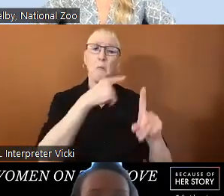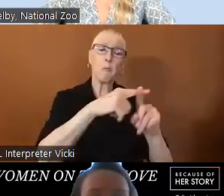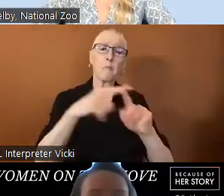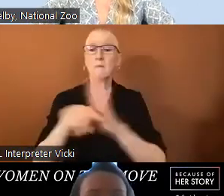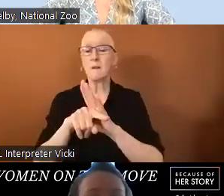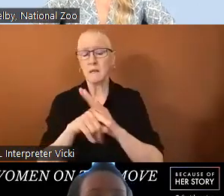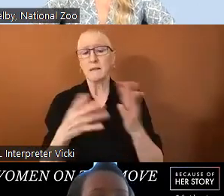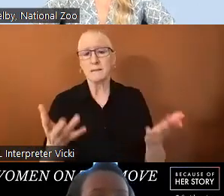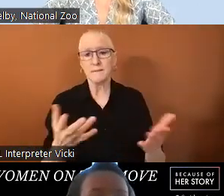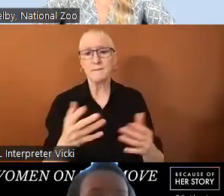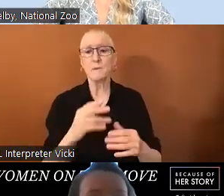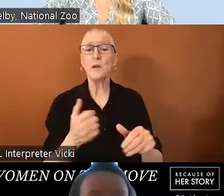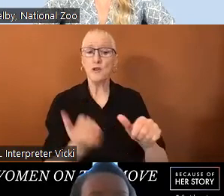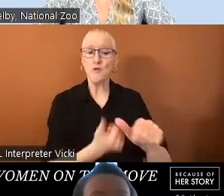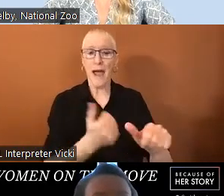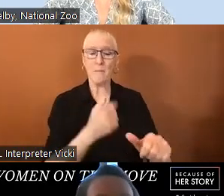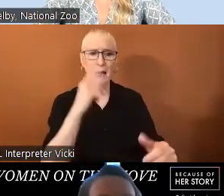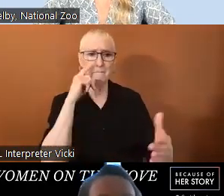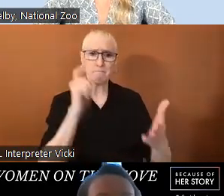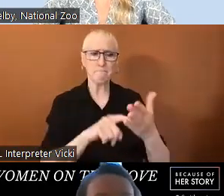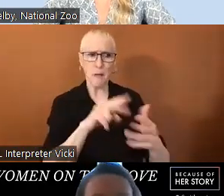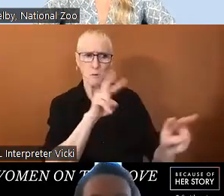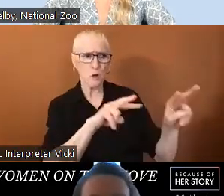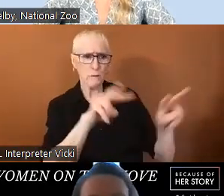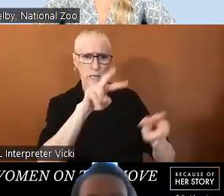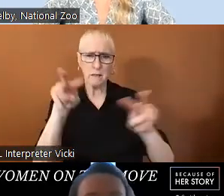Um you can track whales by sight, so observing and taking pictures,